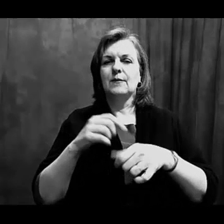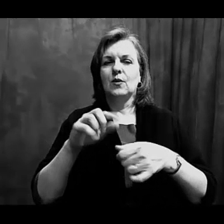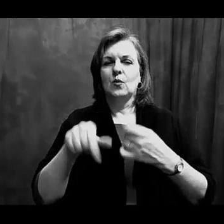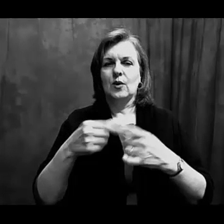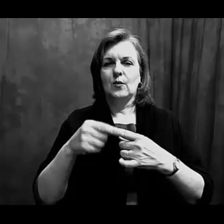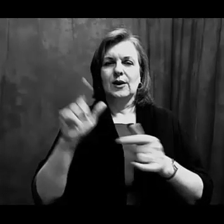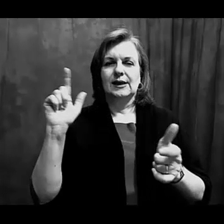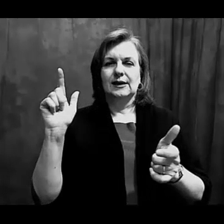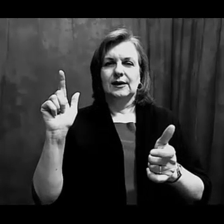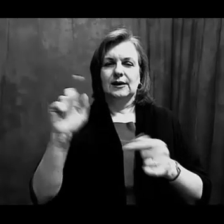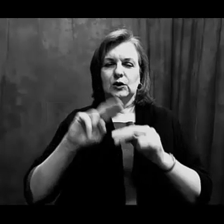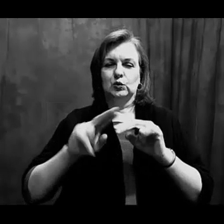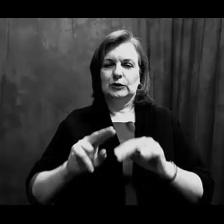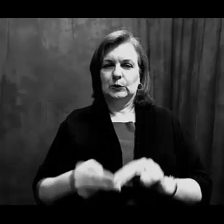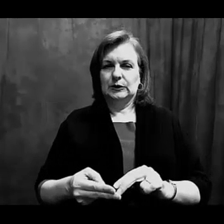the number of